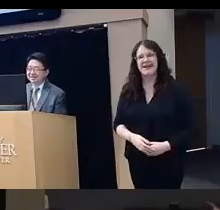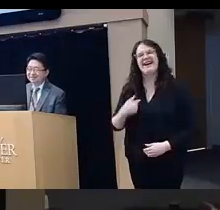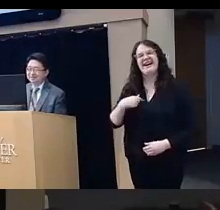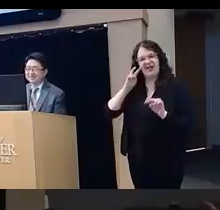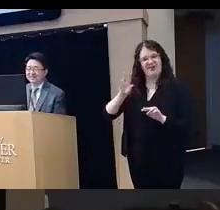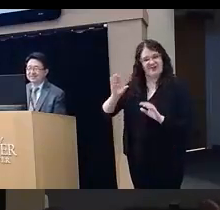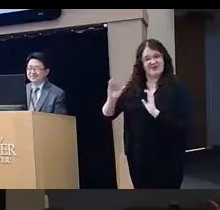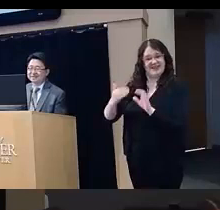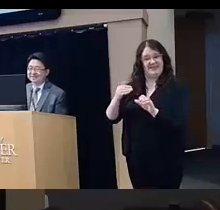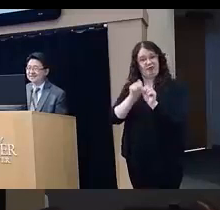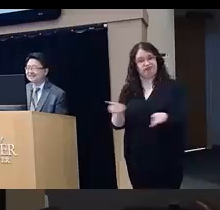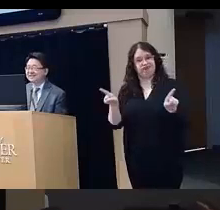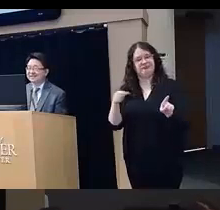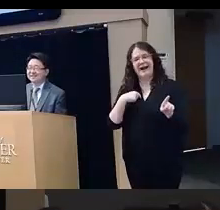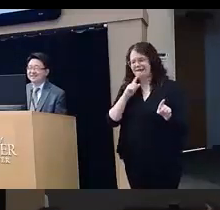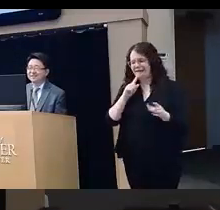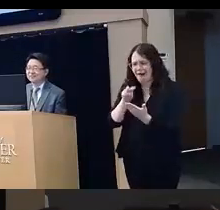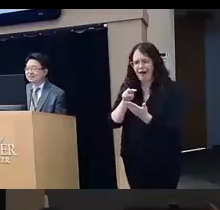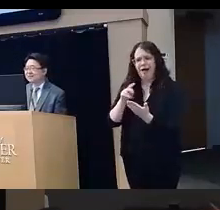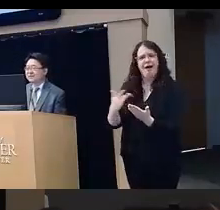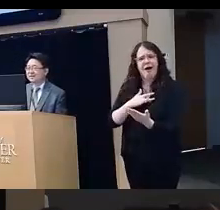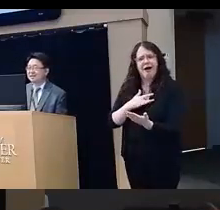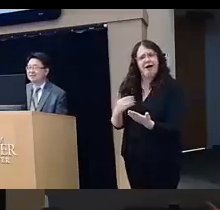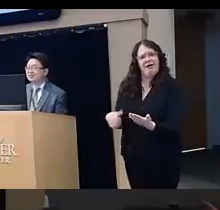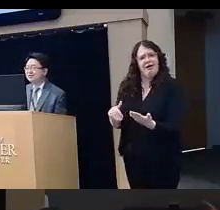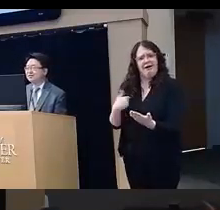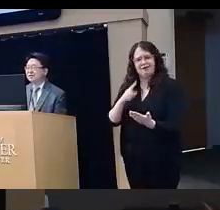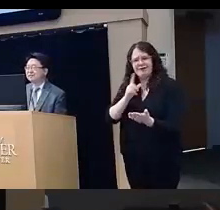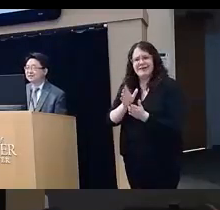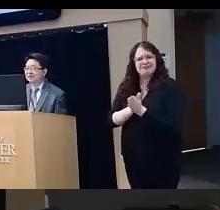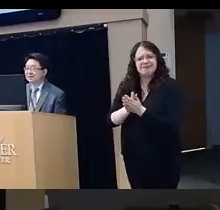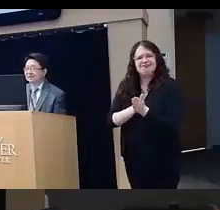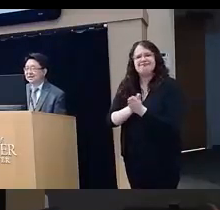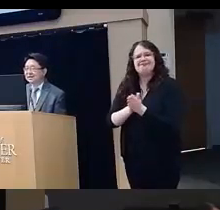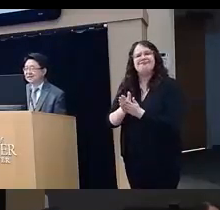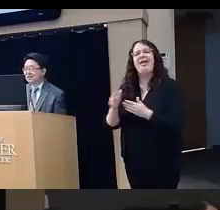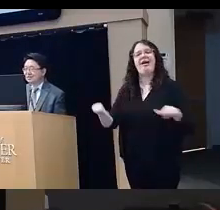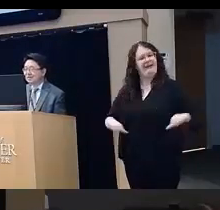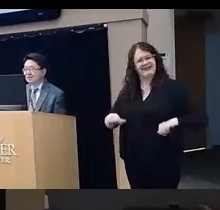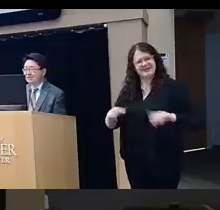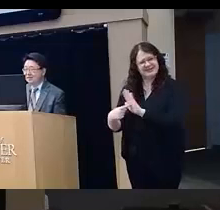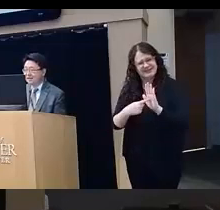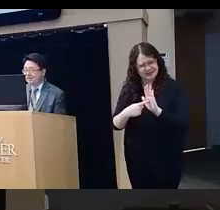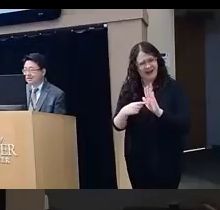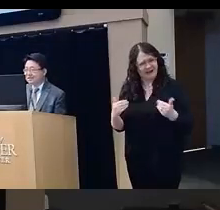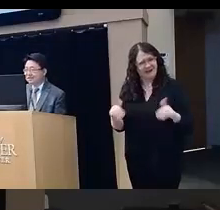I was really touched by this idea of really being eager to show off a talented education education